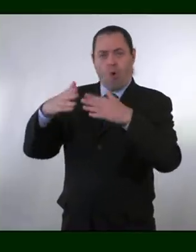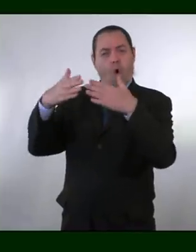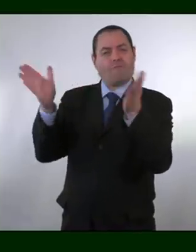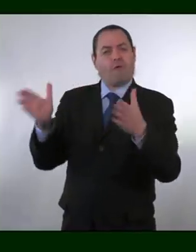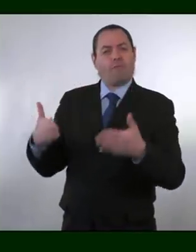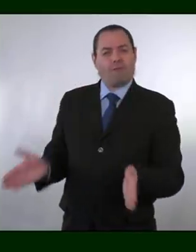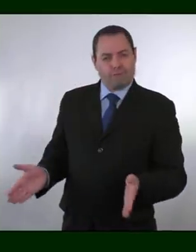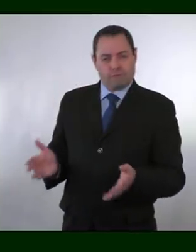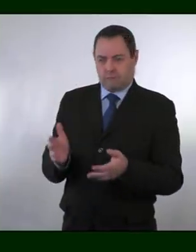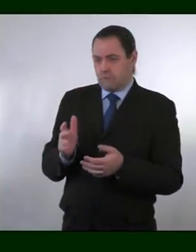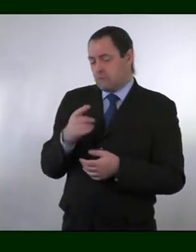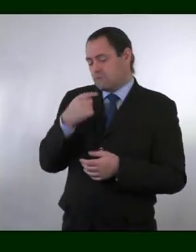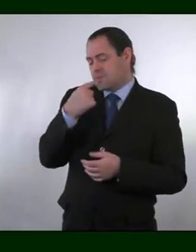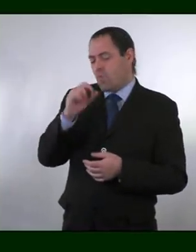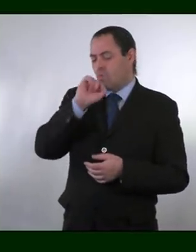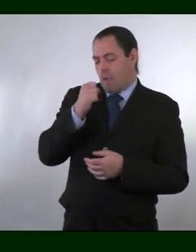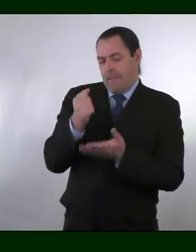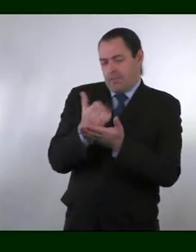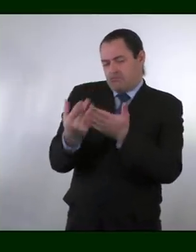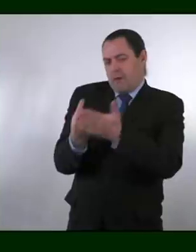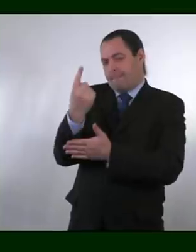assurance and security wherever that is necessary too.